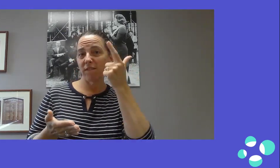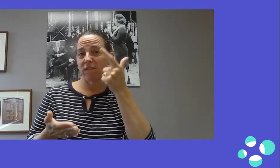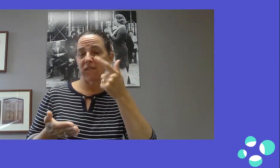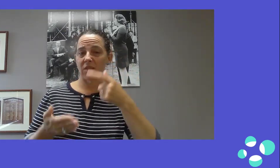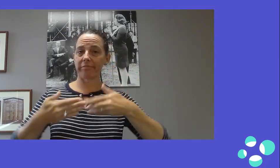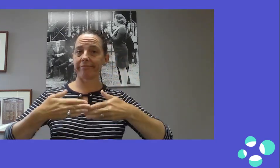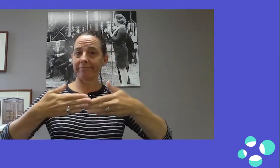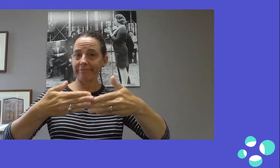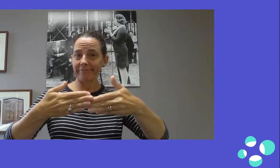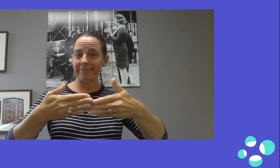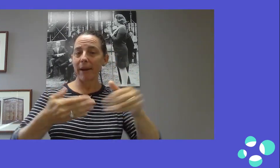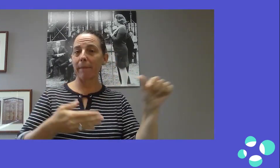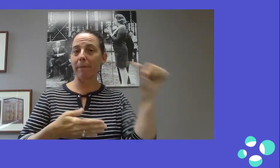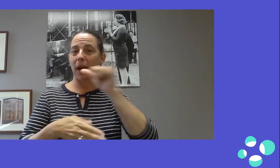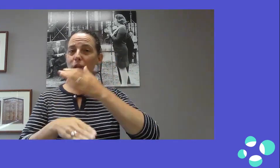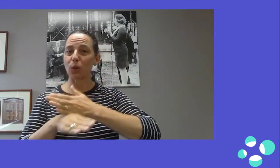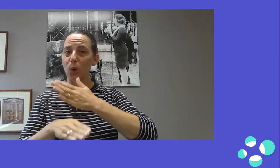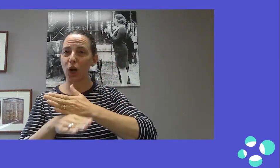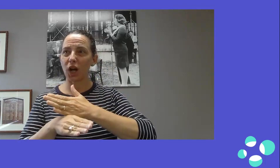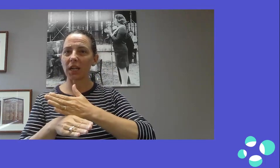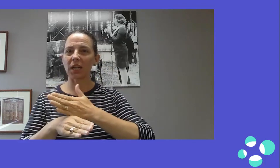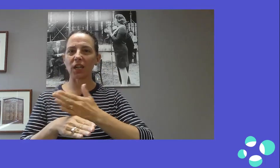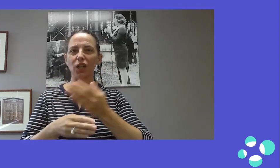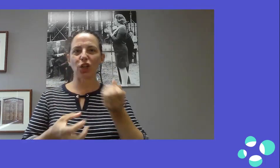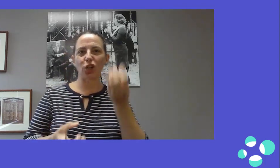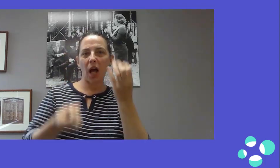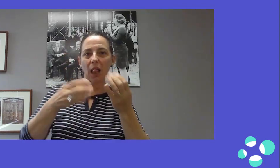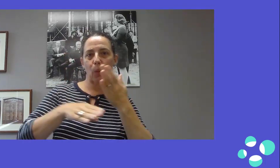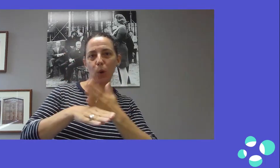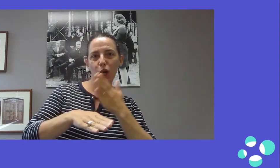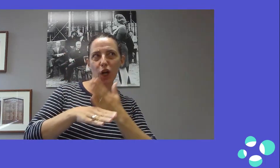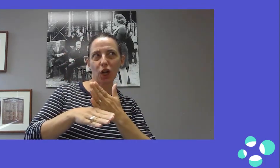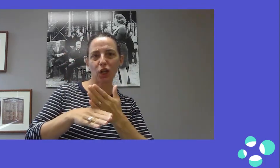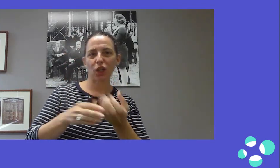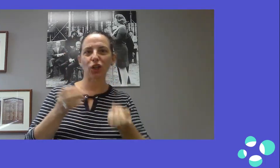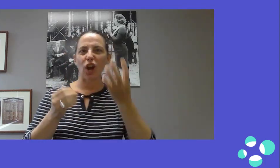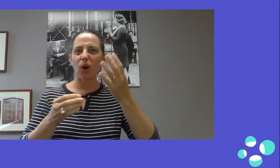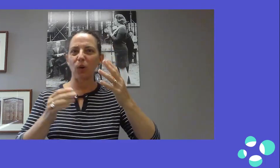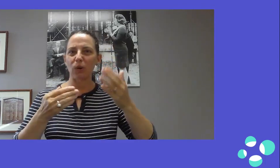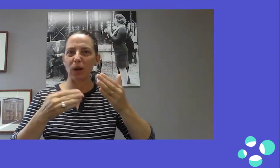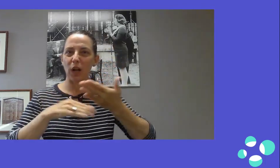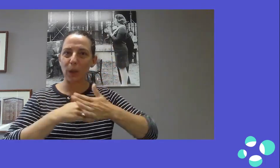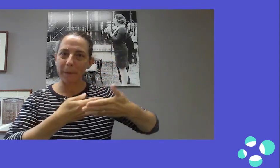on maternity leave, returning to work and trying to juggle work and a new baby